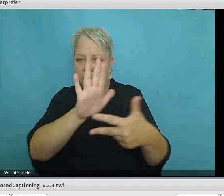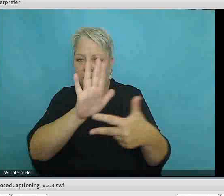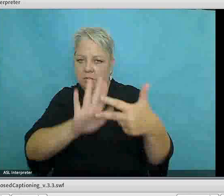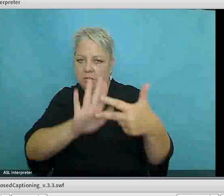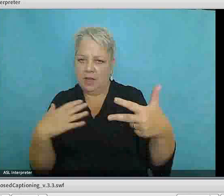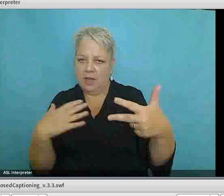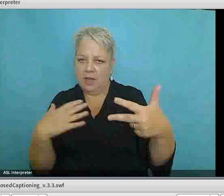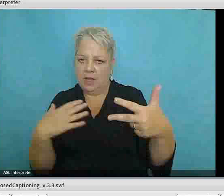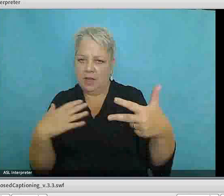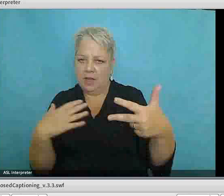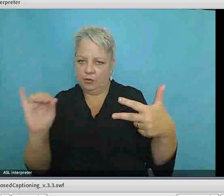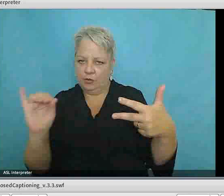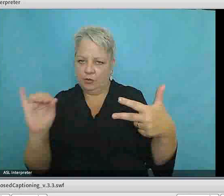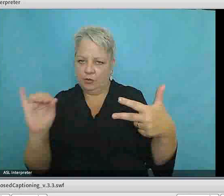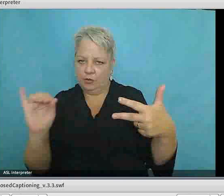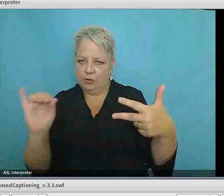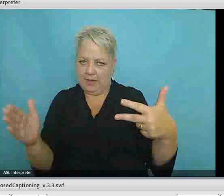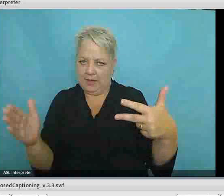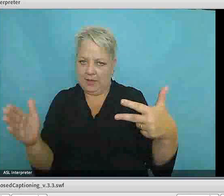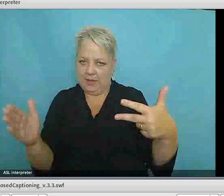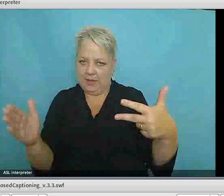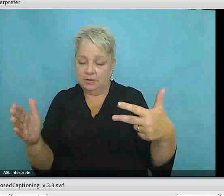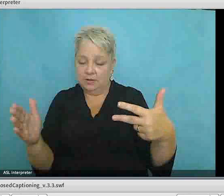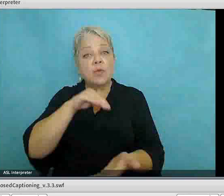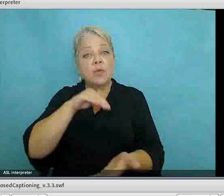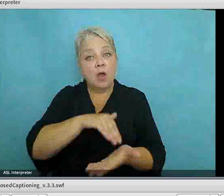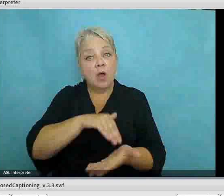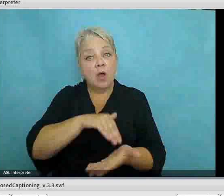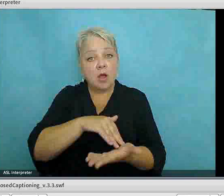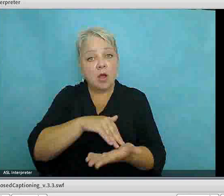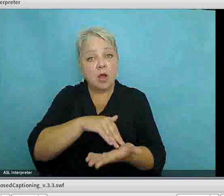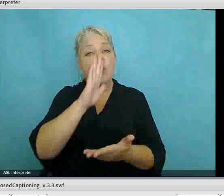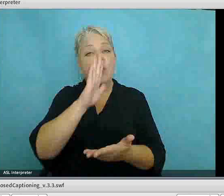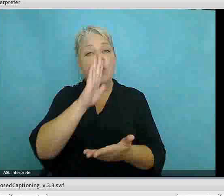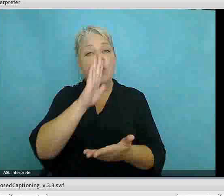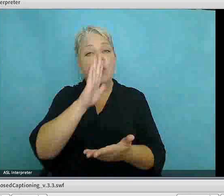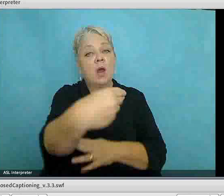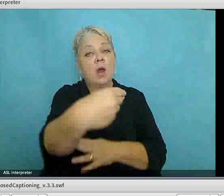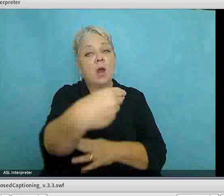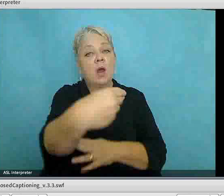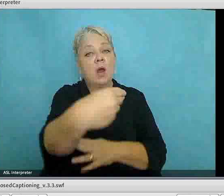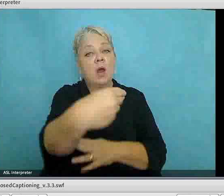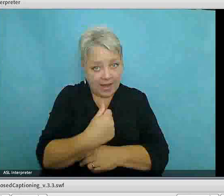Once a person is enrolled in One Care, MassHealth will not make fee-for-service payments for